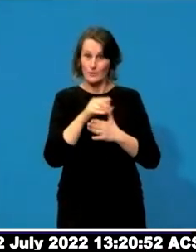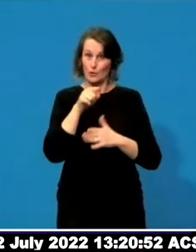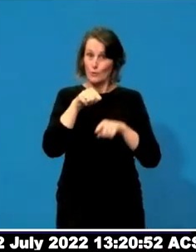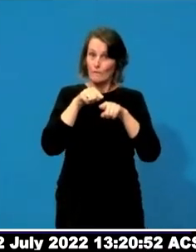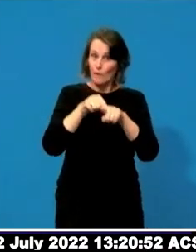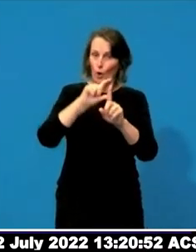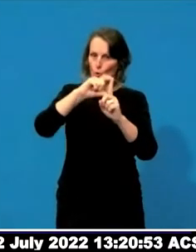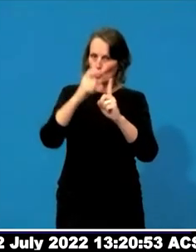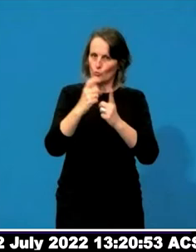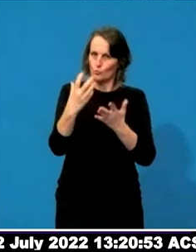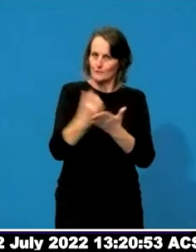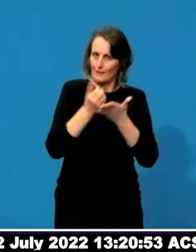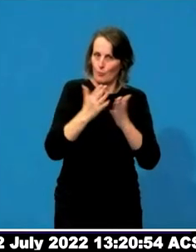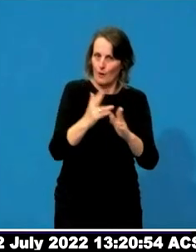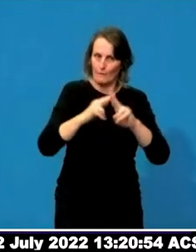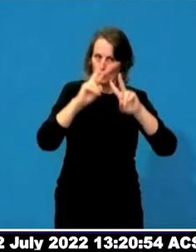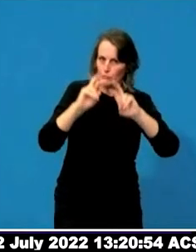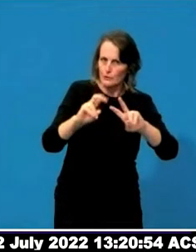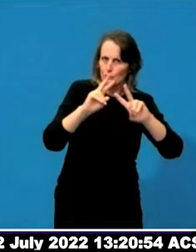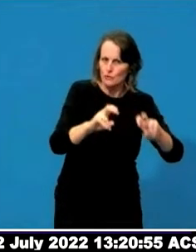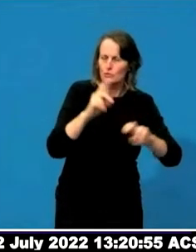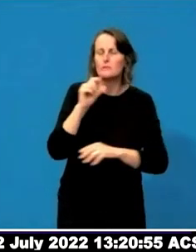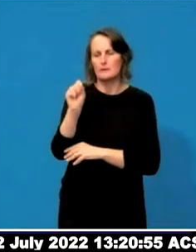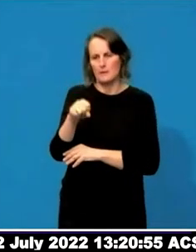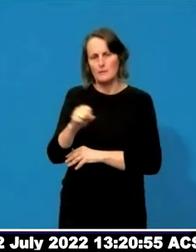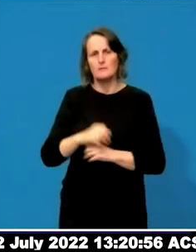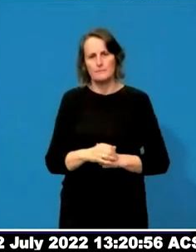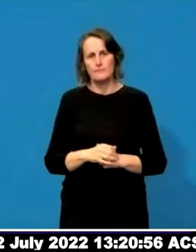MS McMAHON: And does the research and findings and recommendations